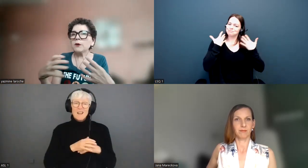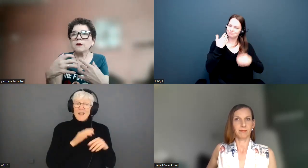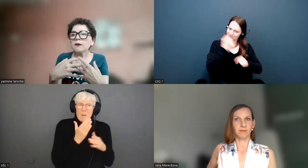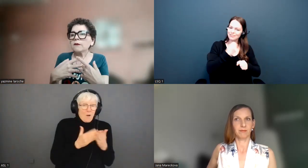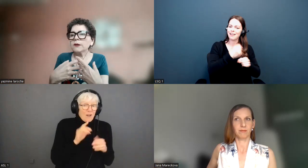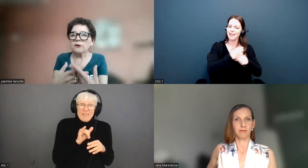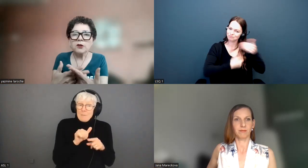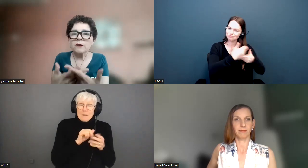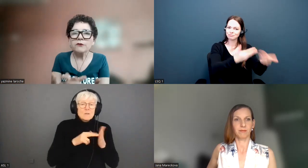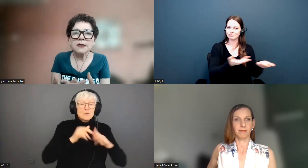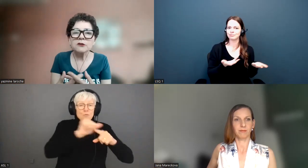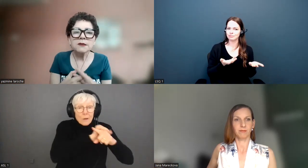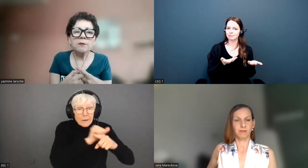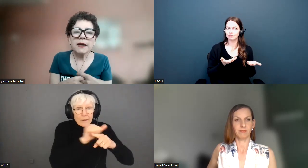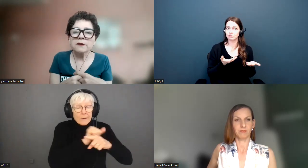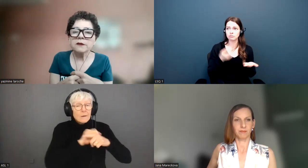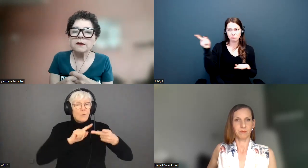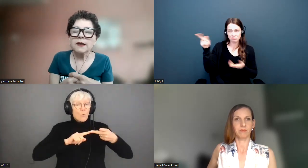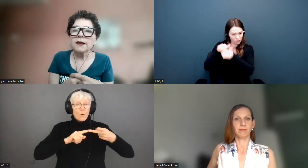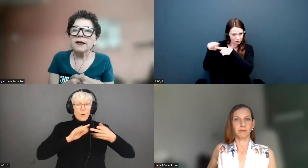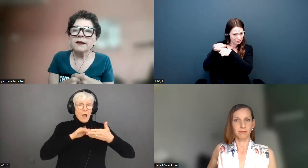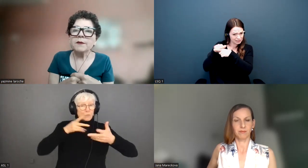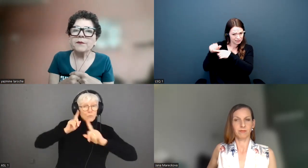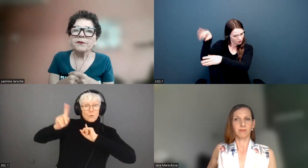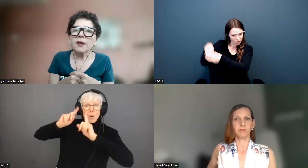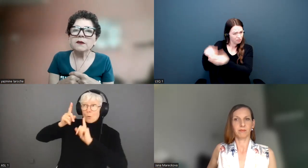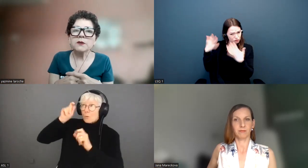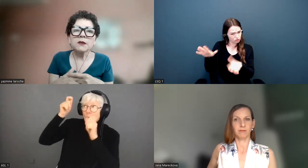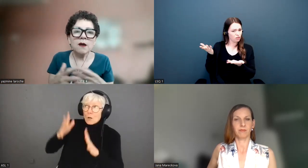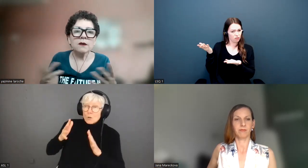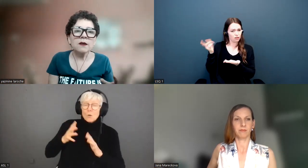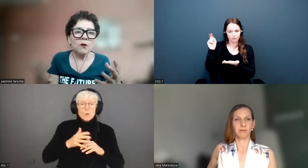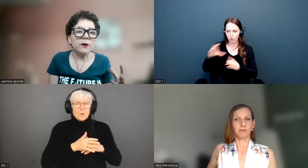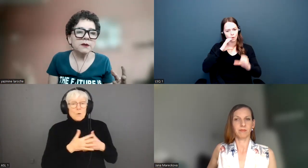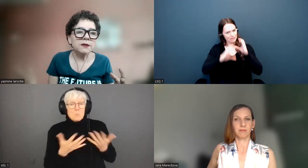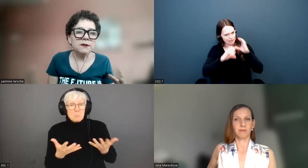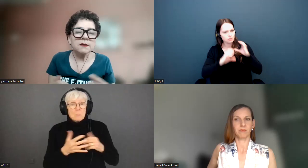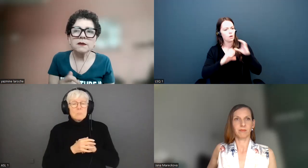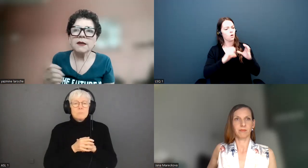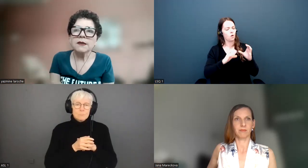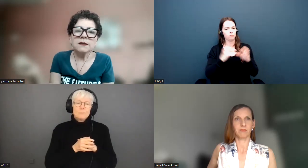a really good conversation as a manager um there's a lot of work still need to that needs